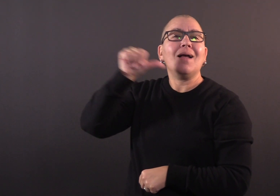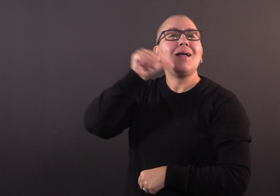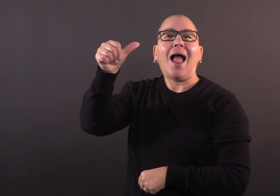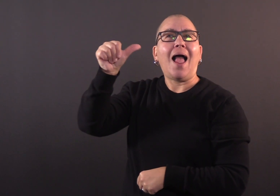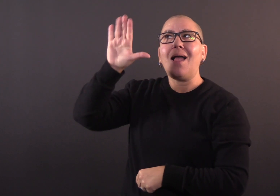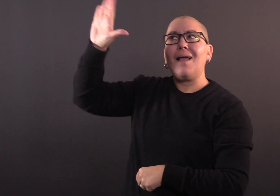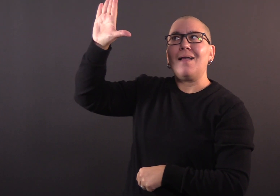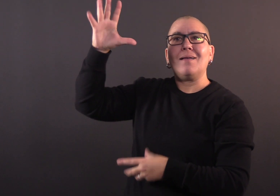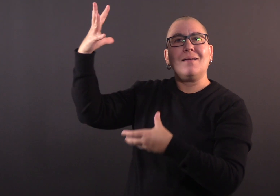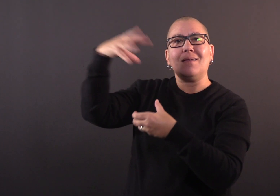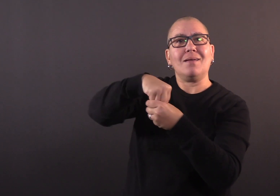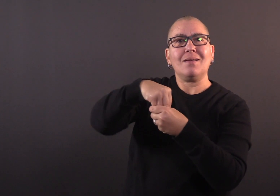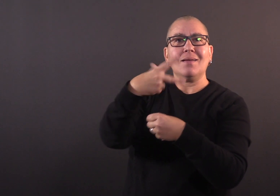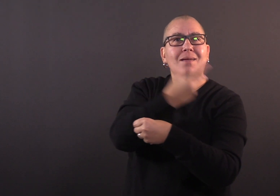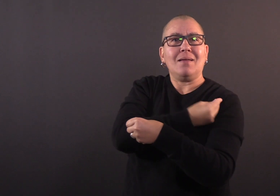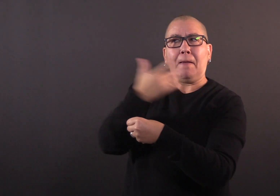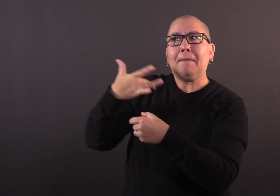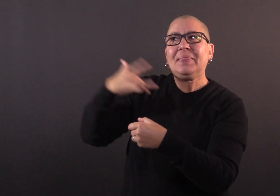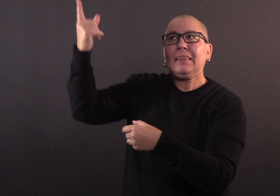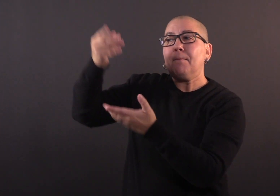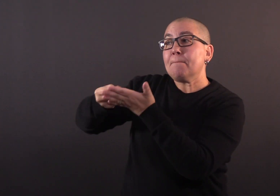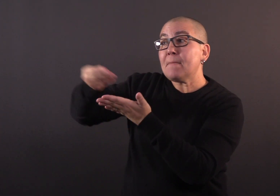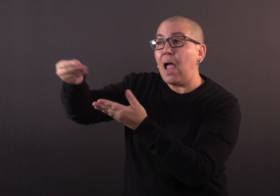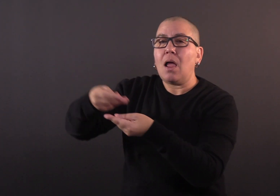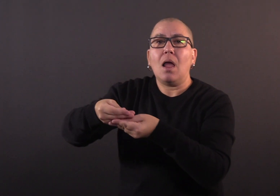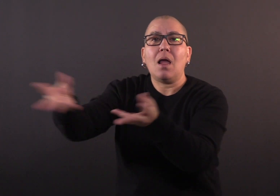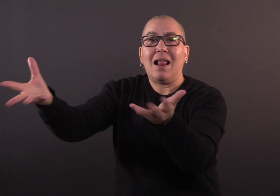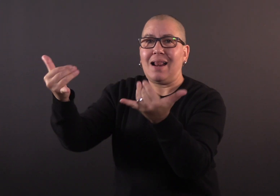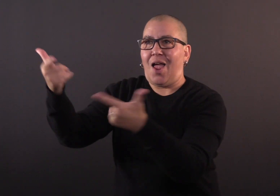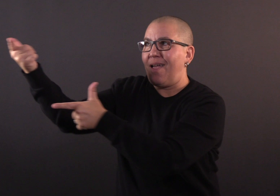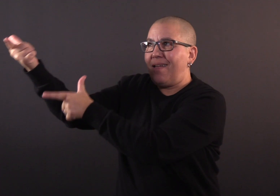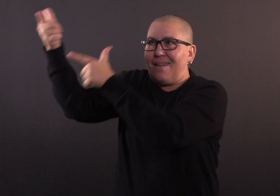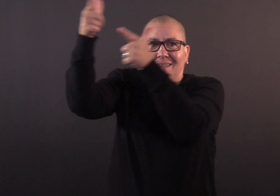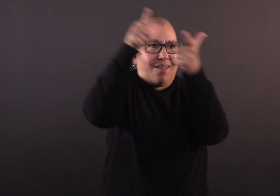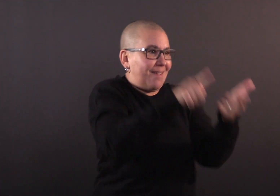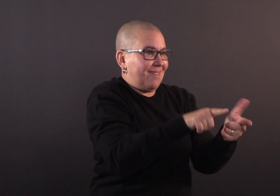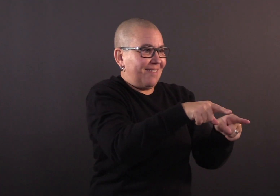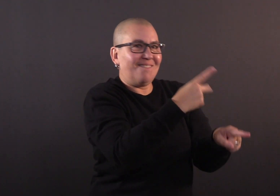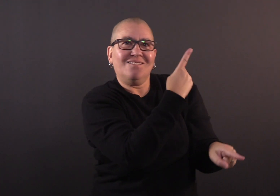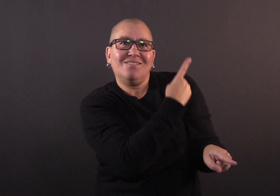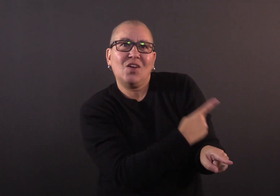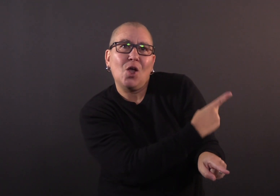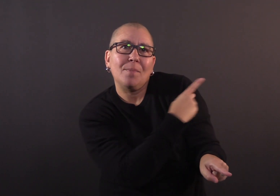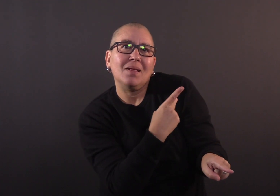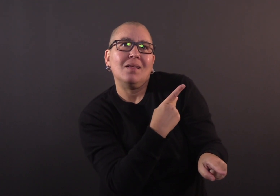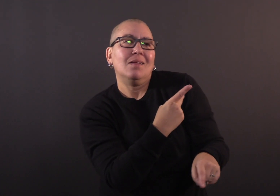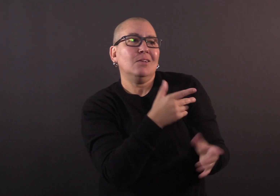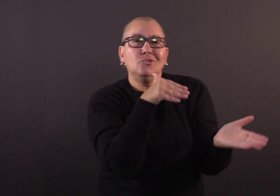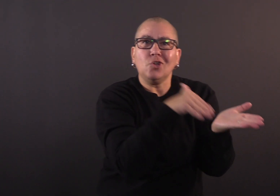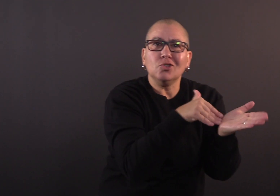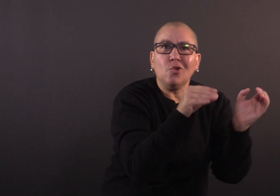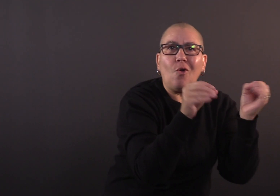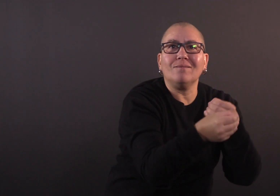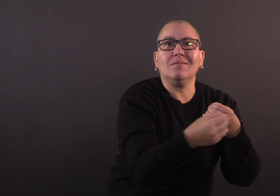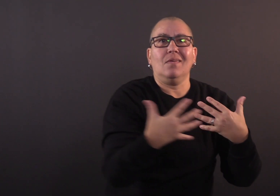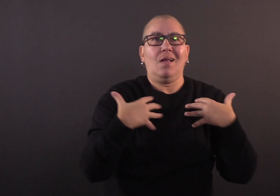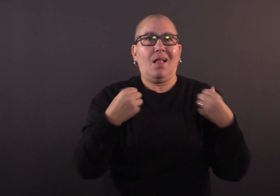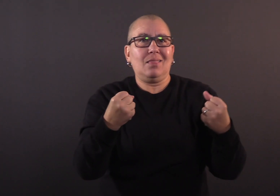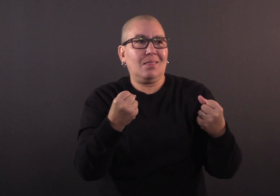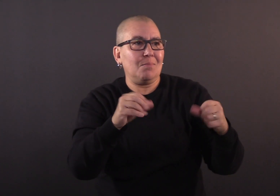Pharmacies, physician practices and other health care providers have had to order their